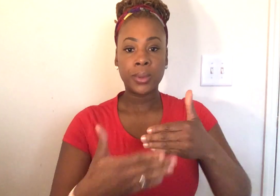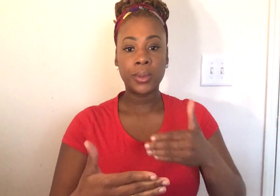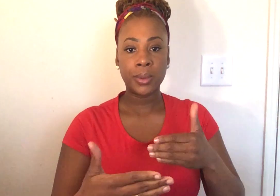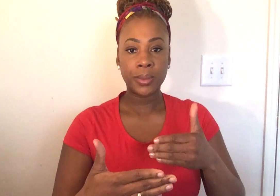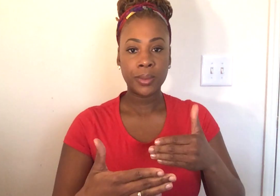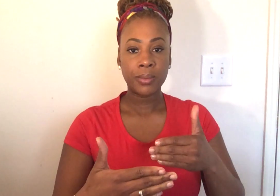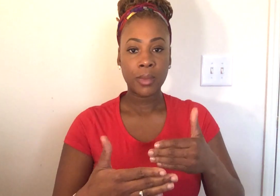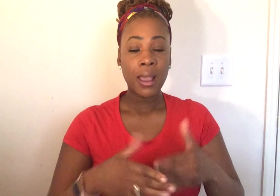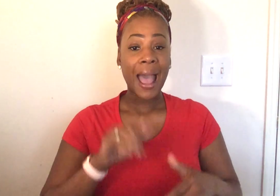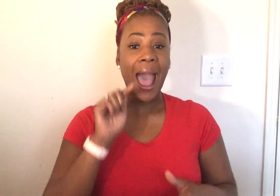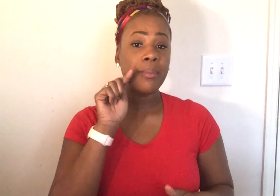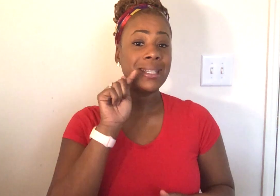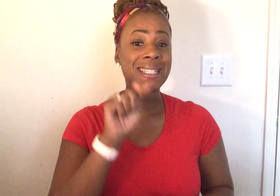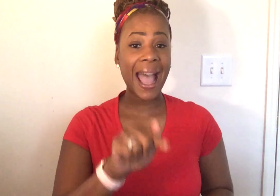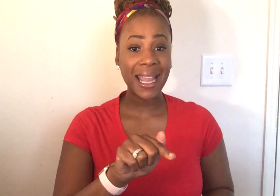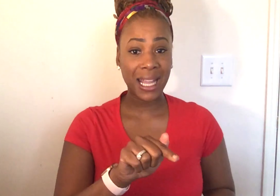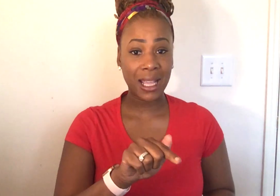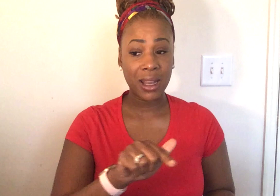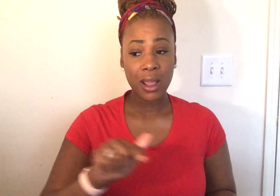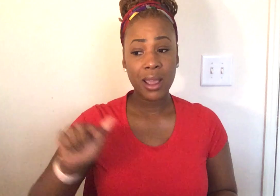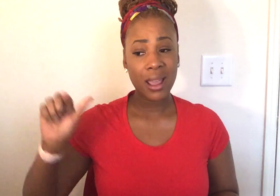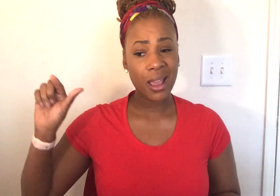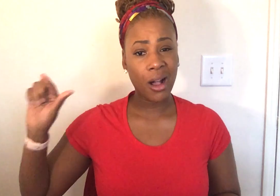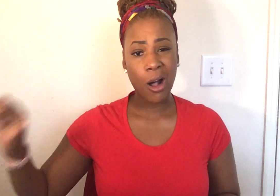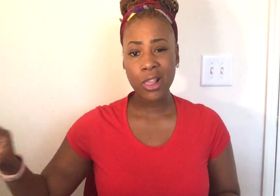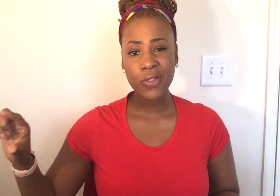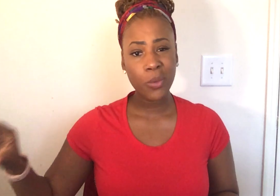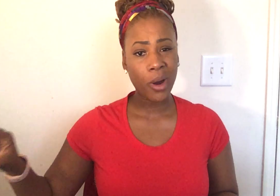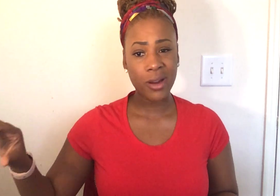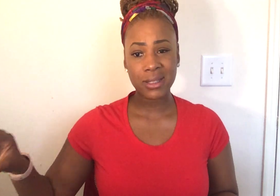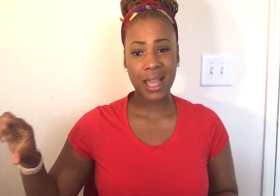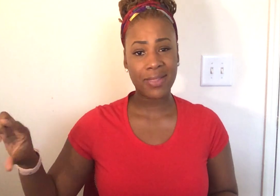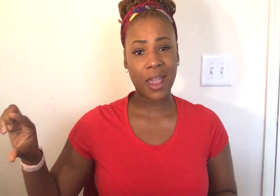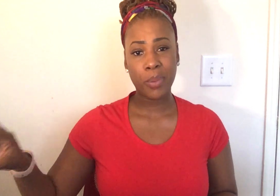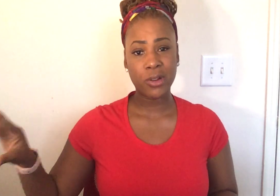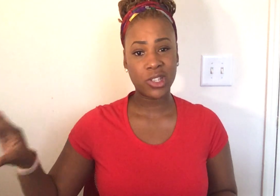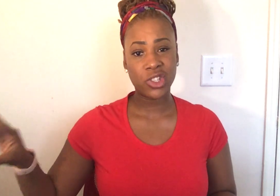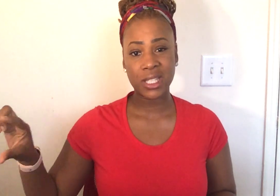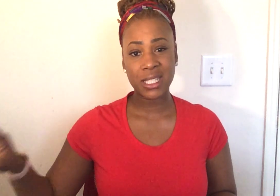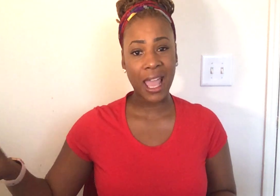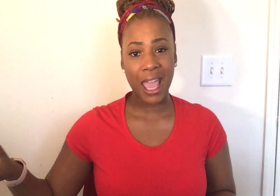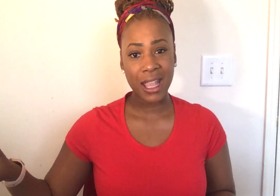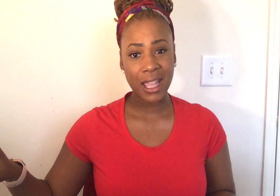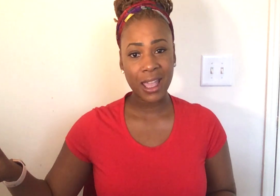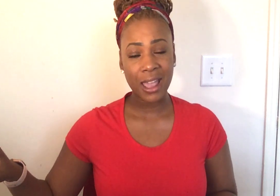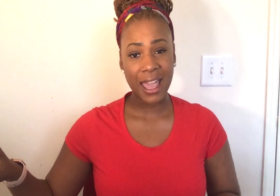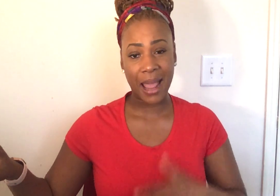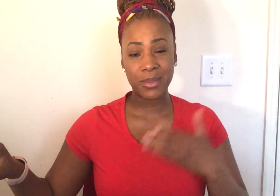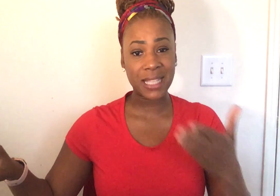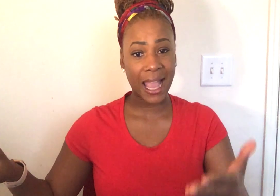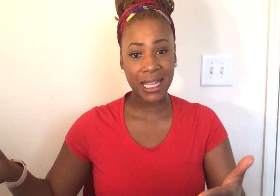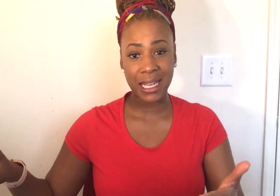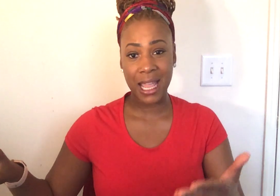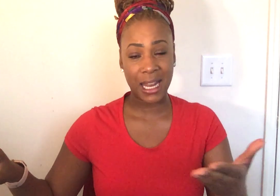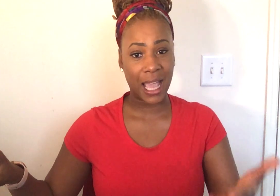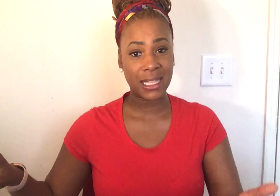I'm signing all of the words that that person just said and I'm signing in ASL